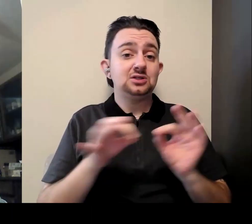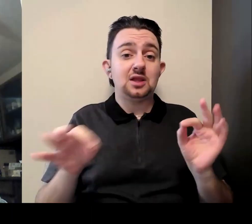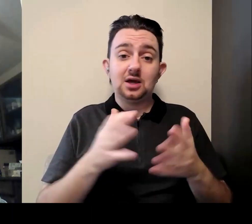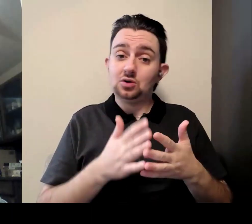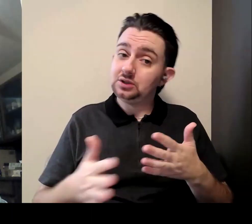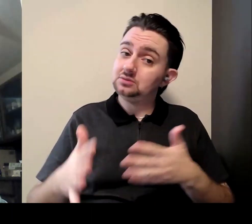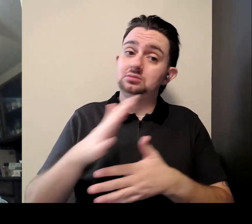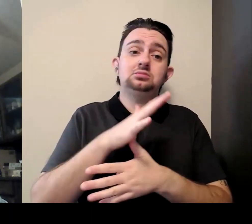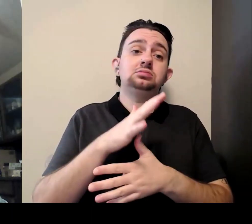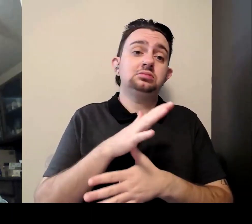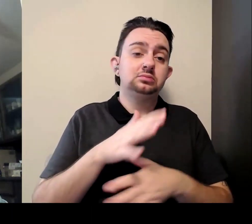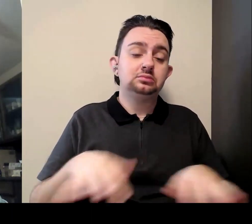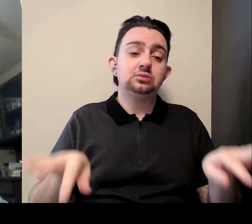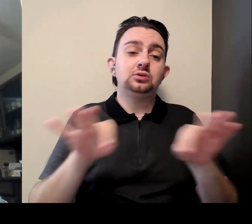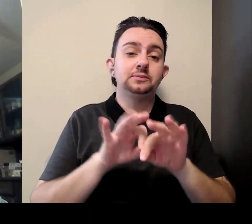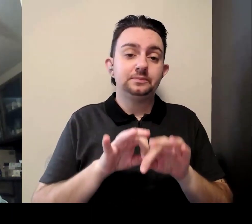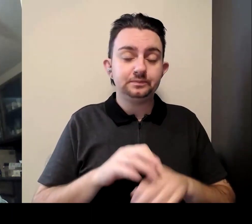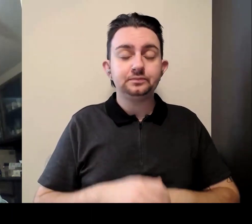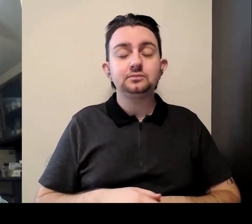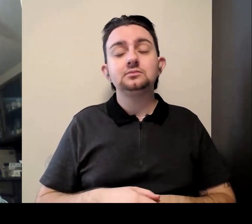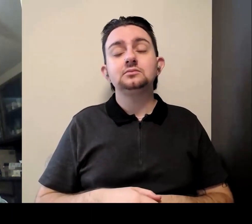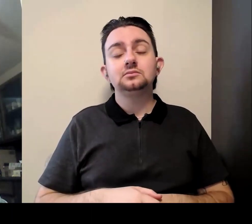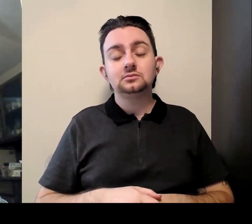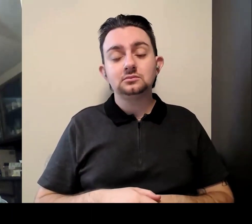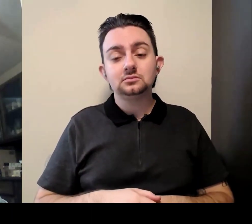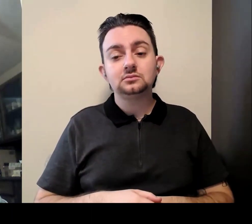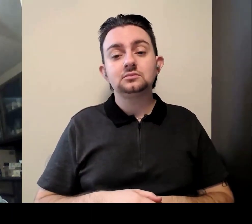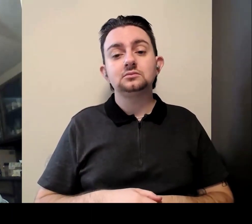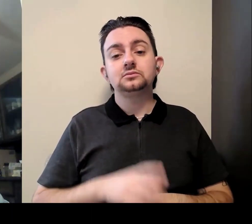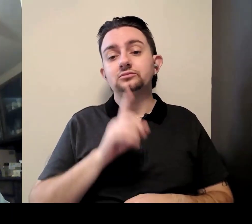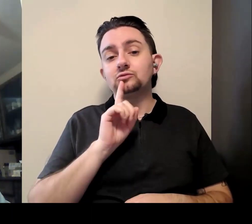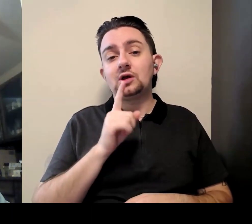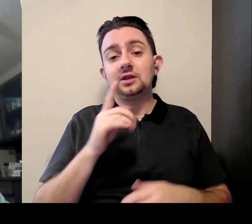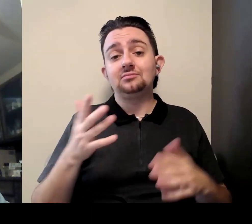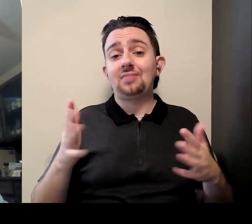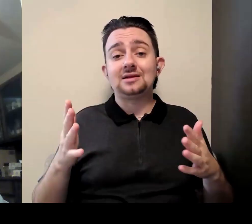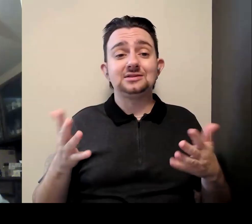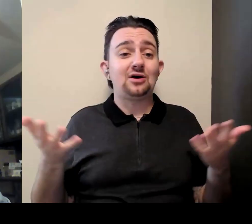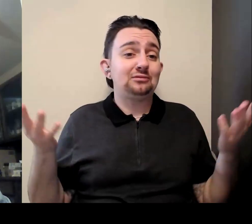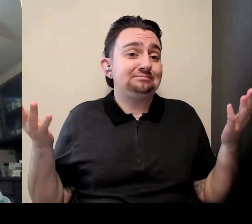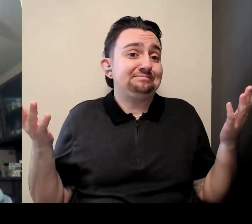And that's really all I have to say about that. Anyone else?